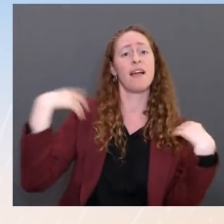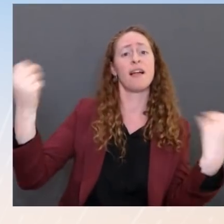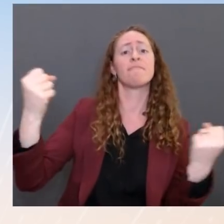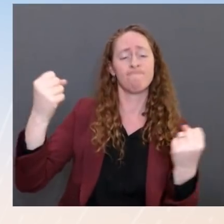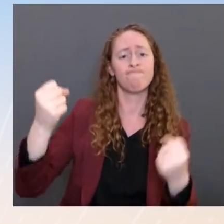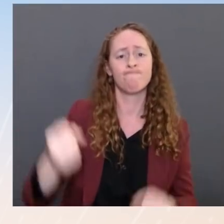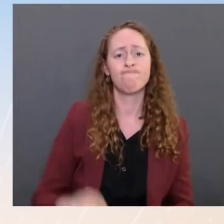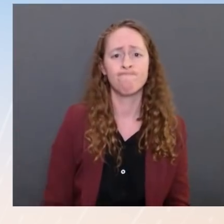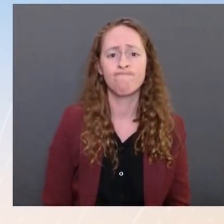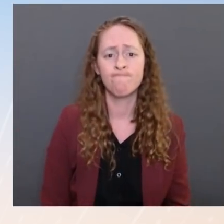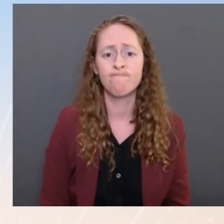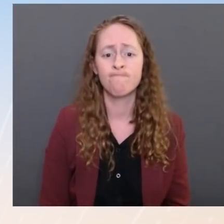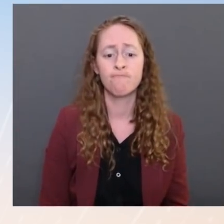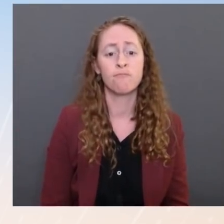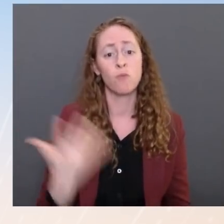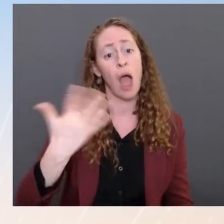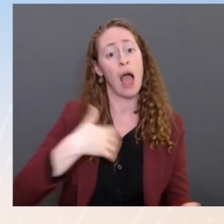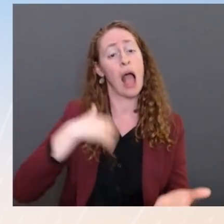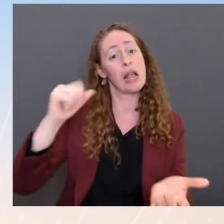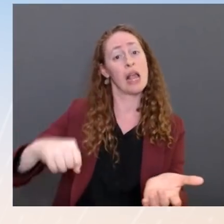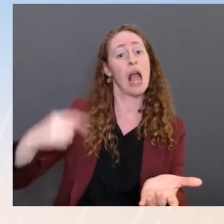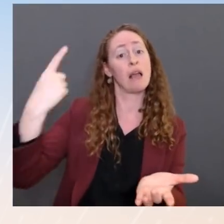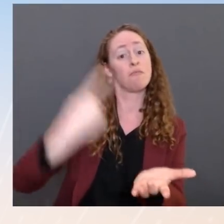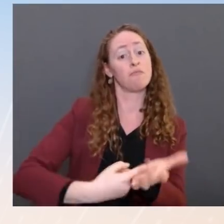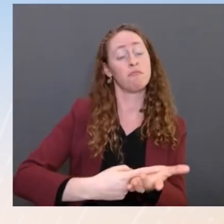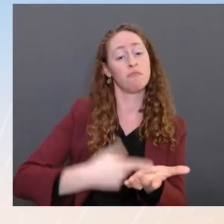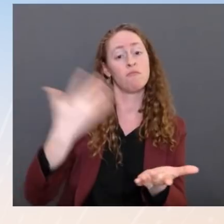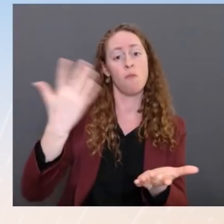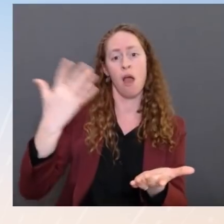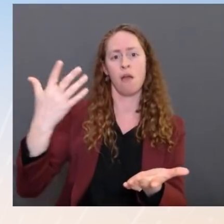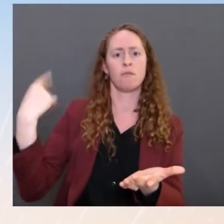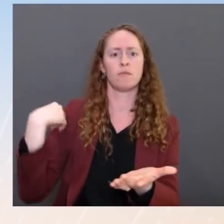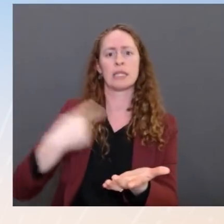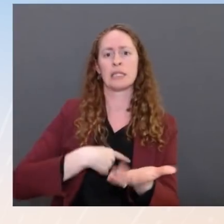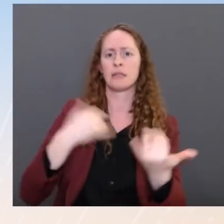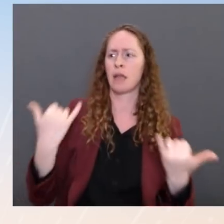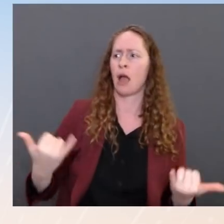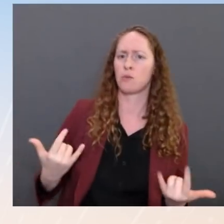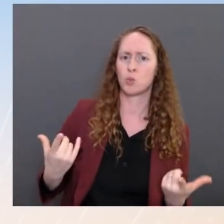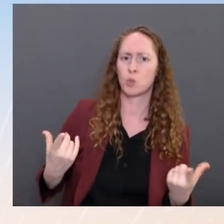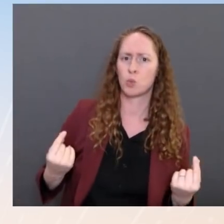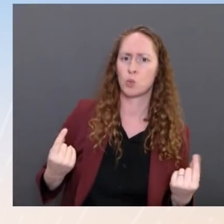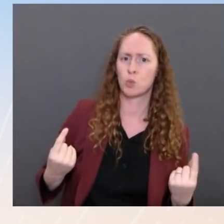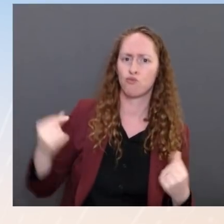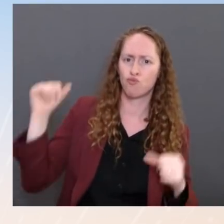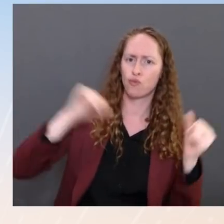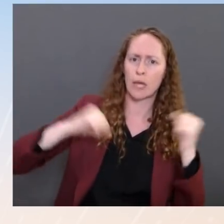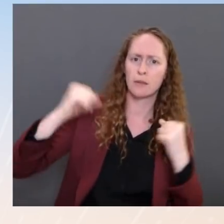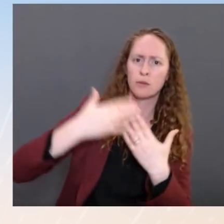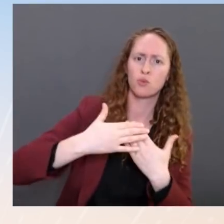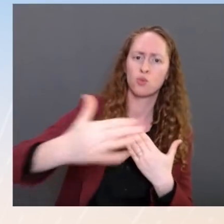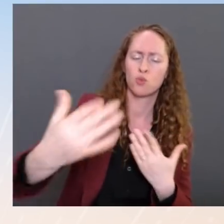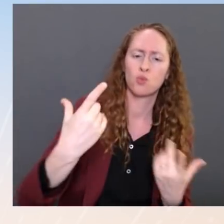which is taking every step we can to ensure there is supply on store shelves, and we have increased the supply over the last four weeks.